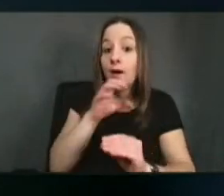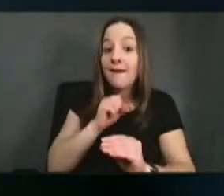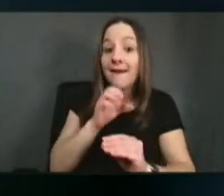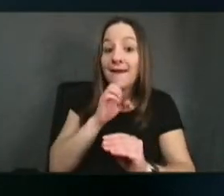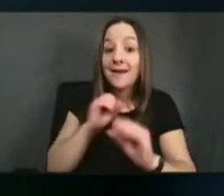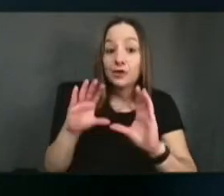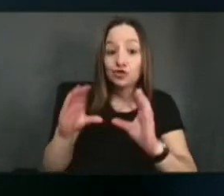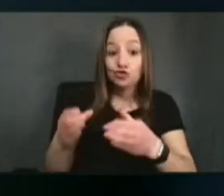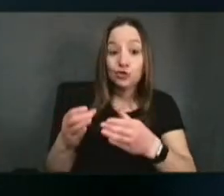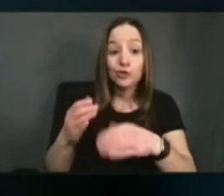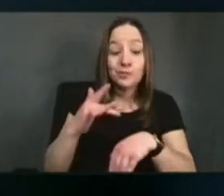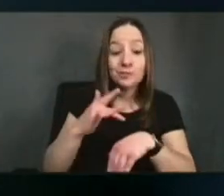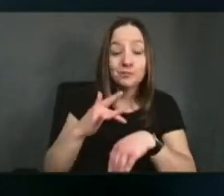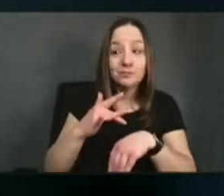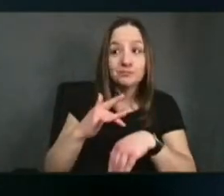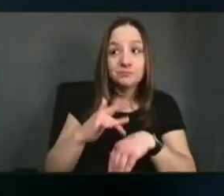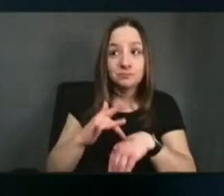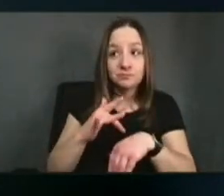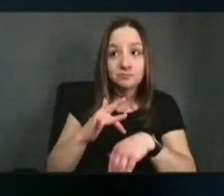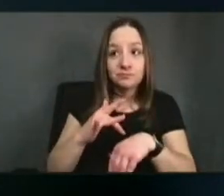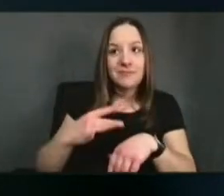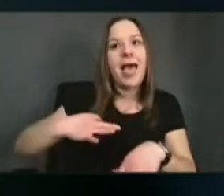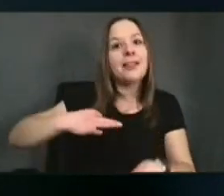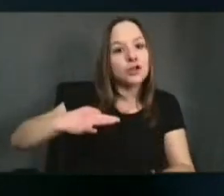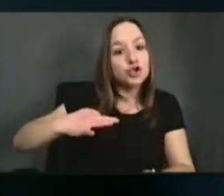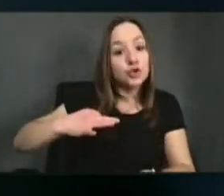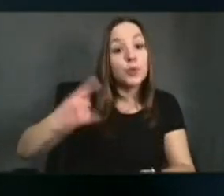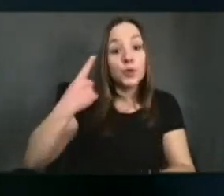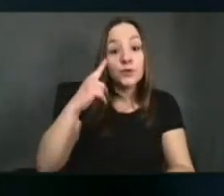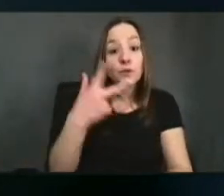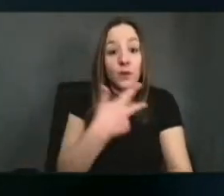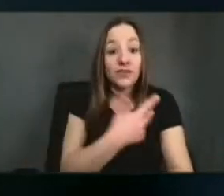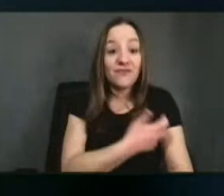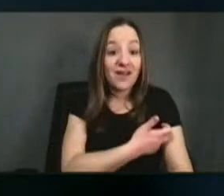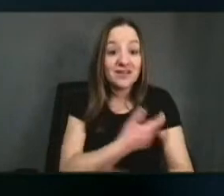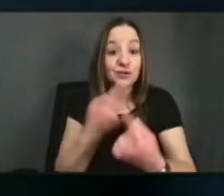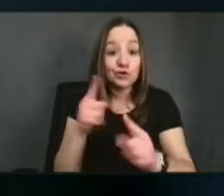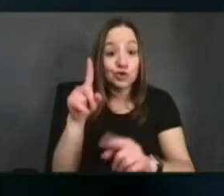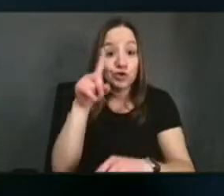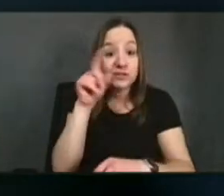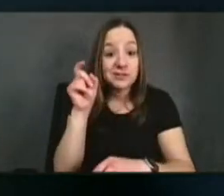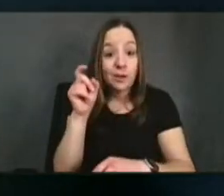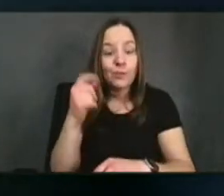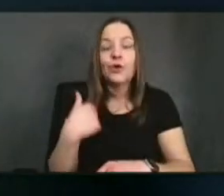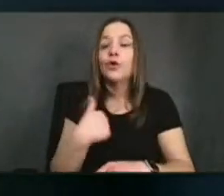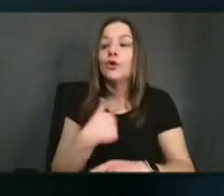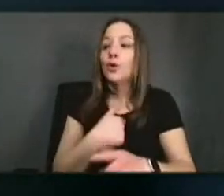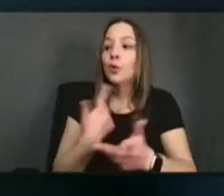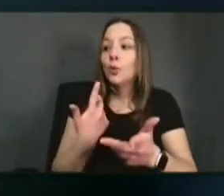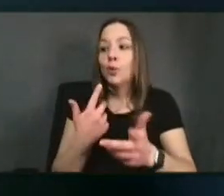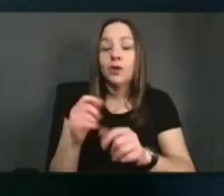different eligible age groups. We worked. The when the 12 to 15